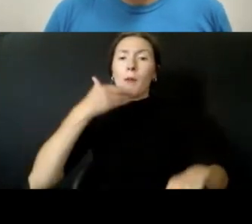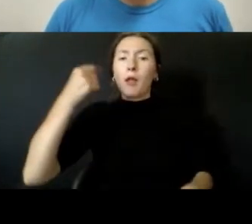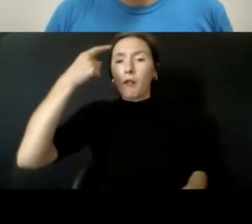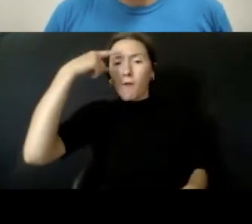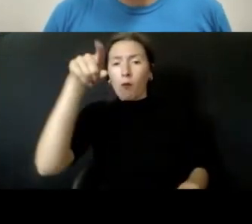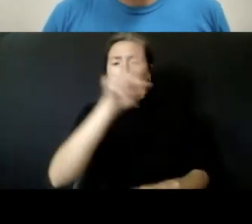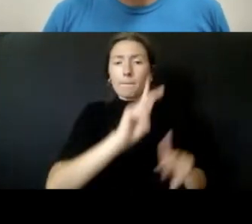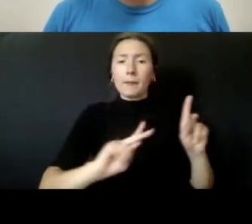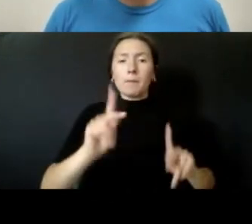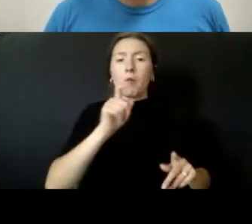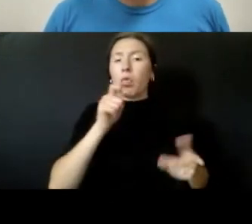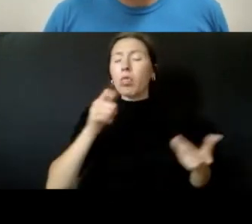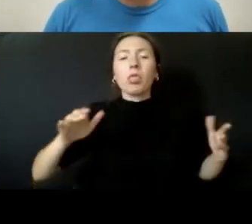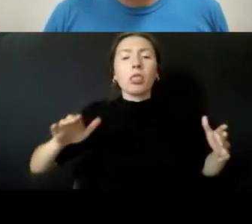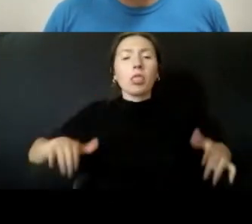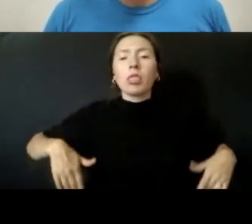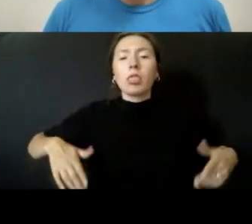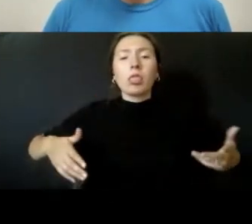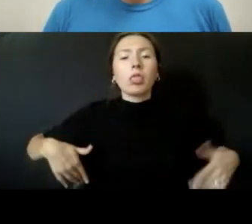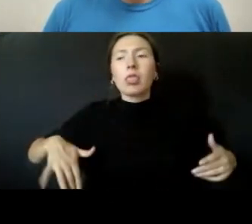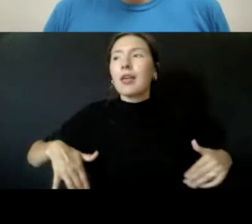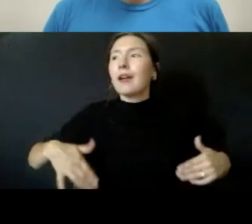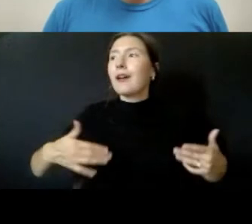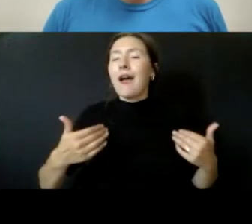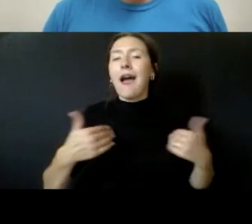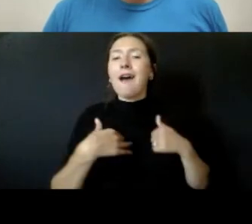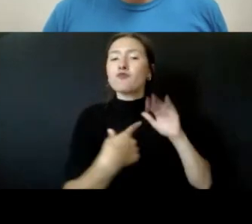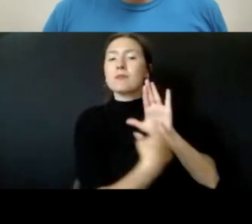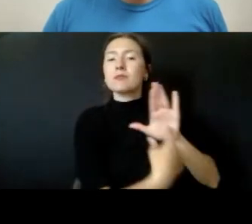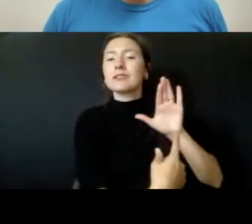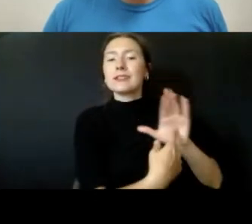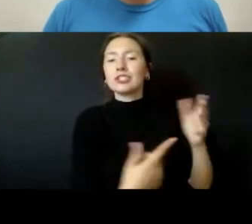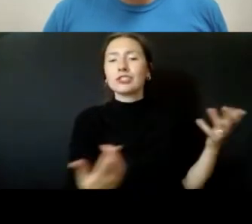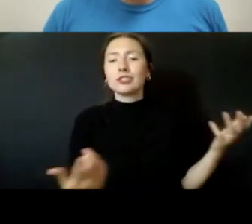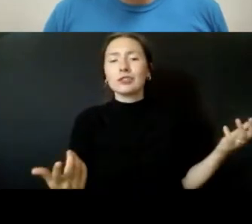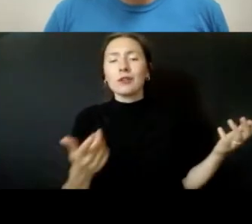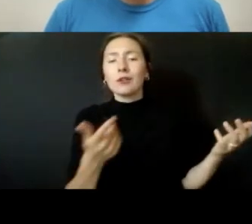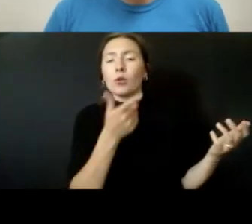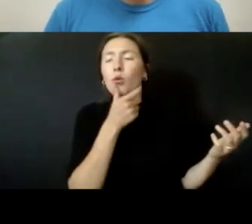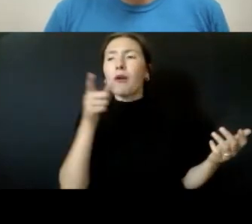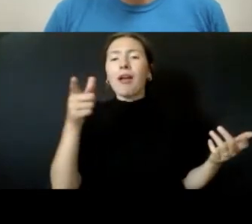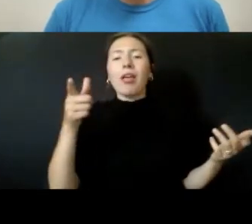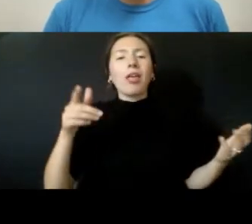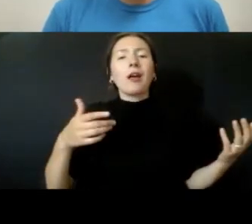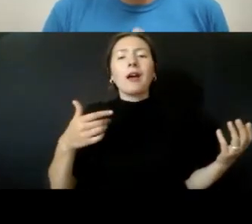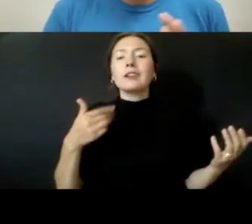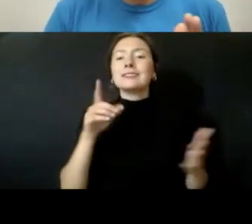design practice and so when you come back to this this idea that accessibility is an outcome of